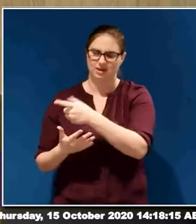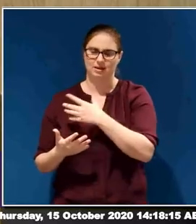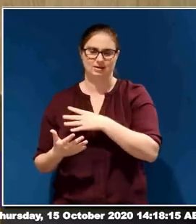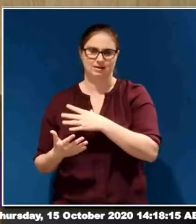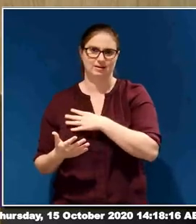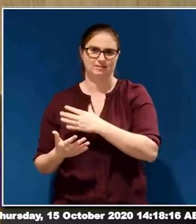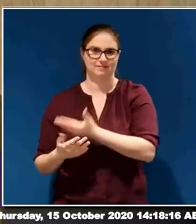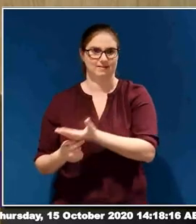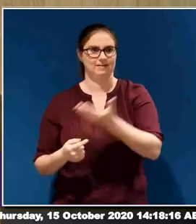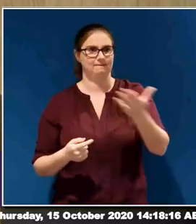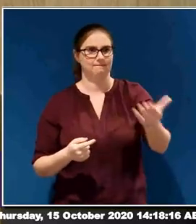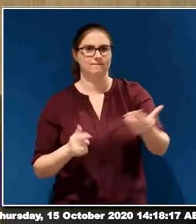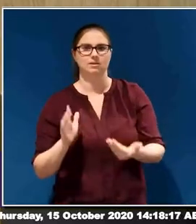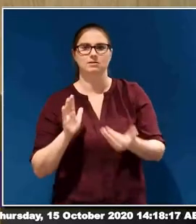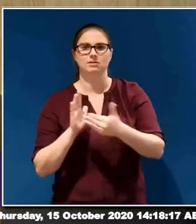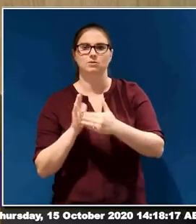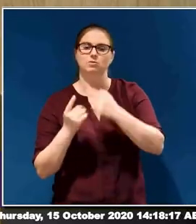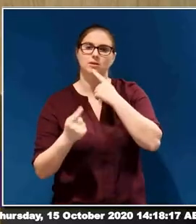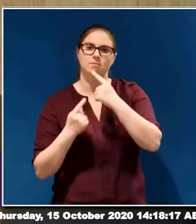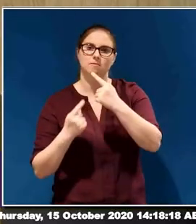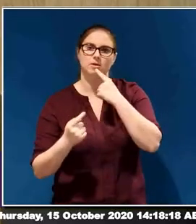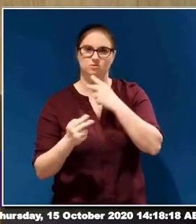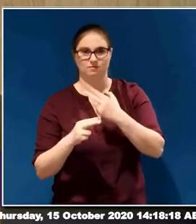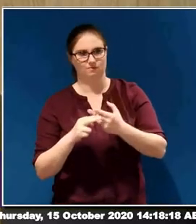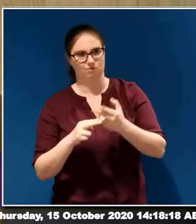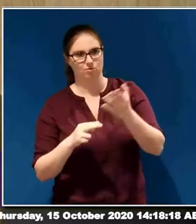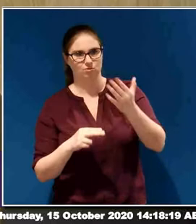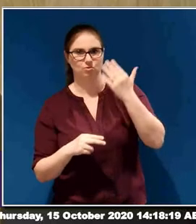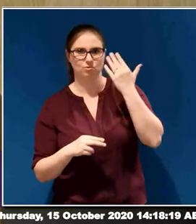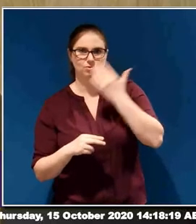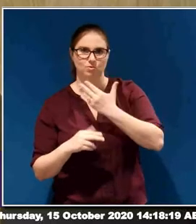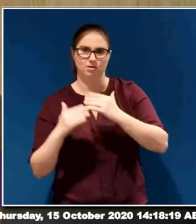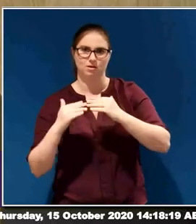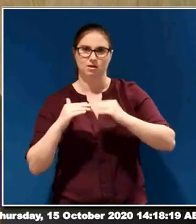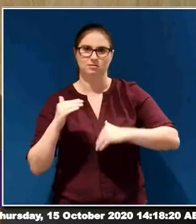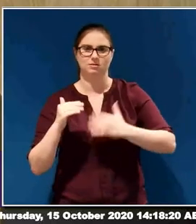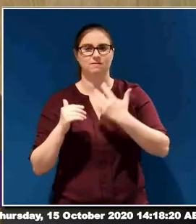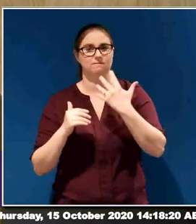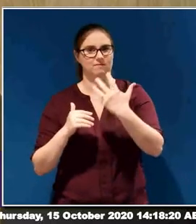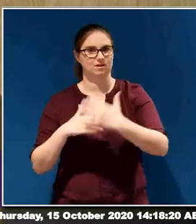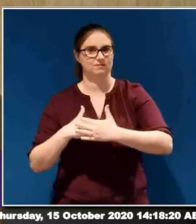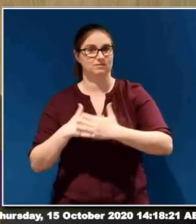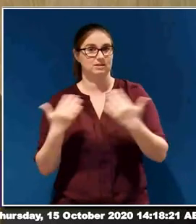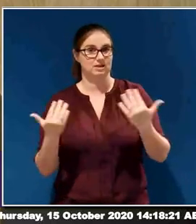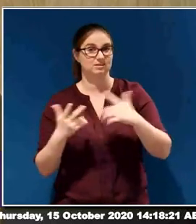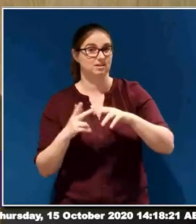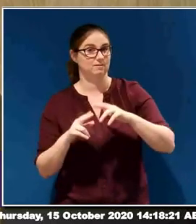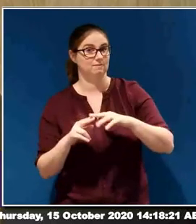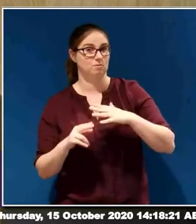to consider that in his or her decision about whether they go ahead with the exclusion.